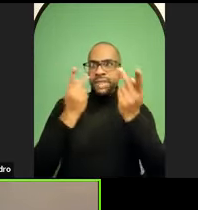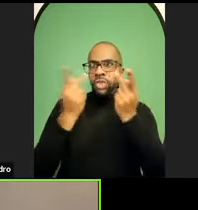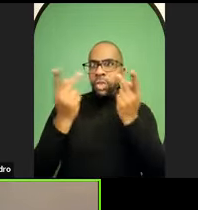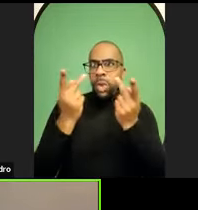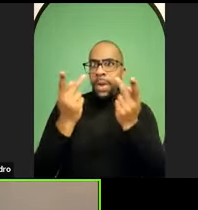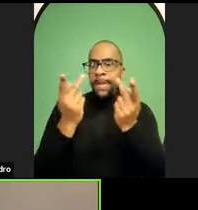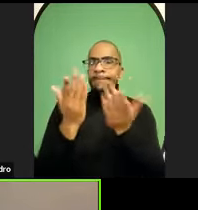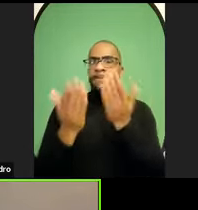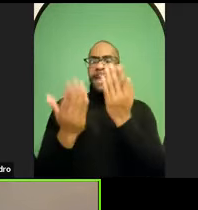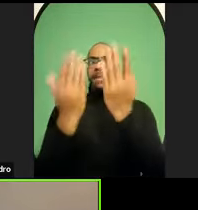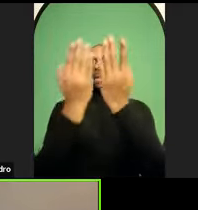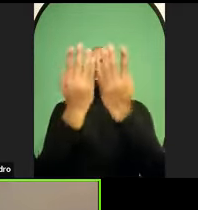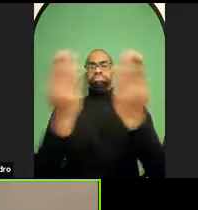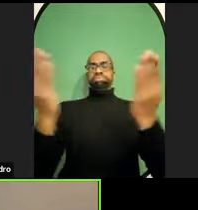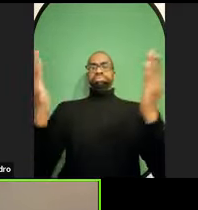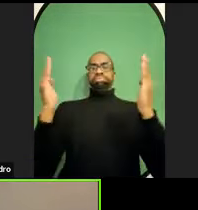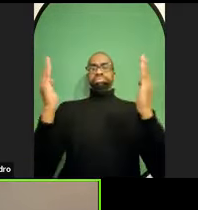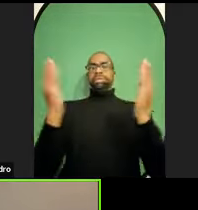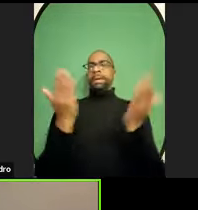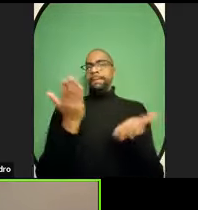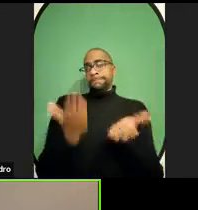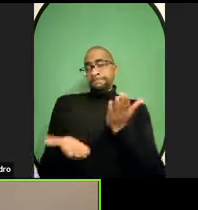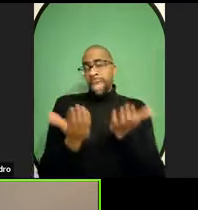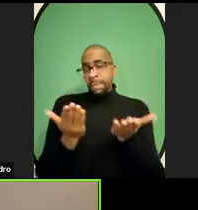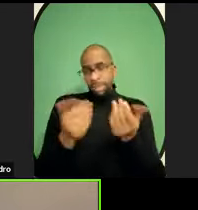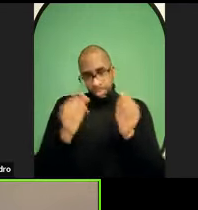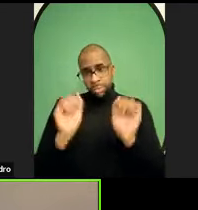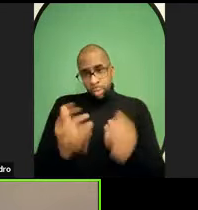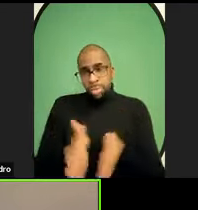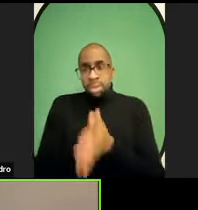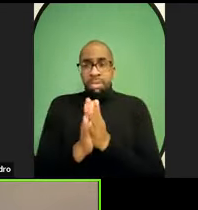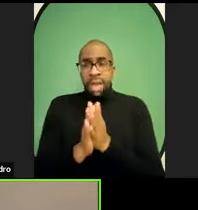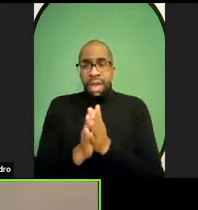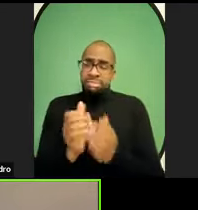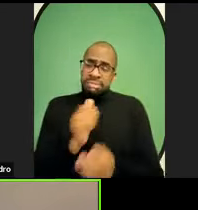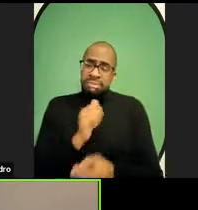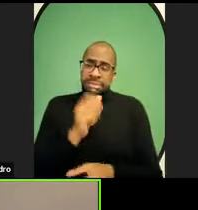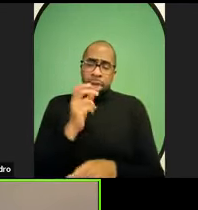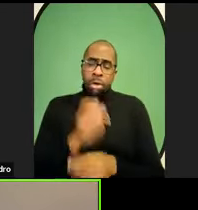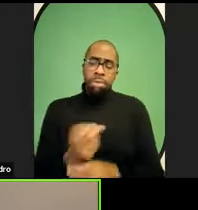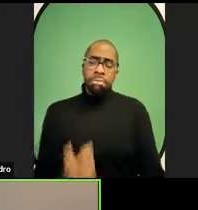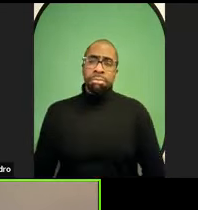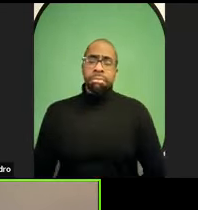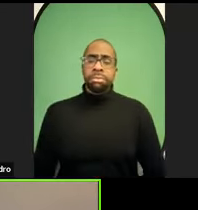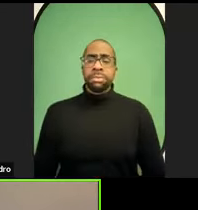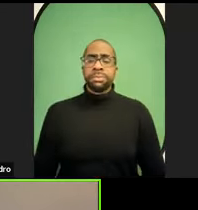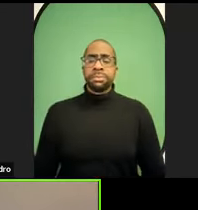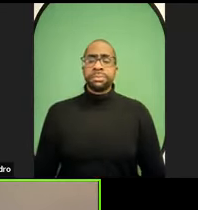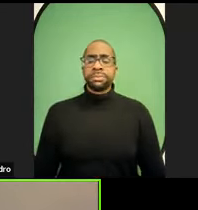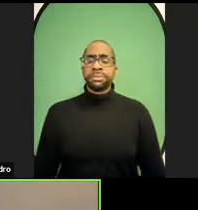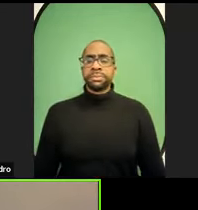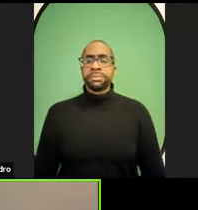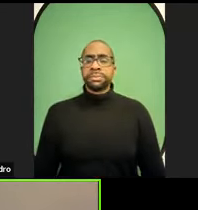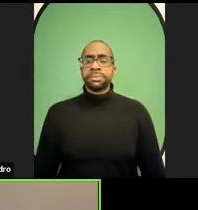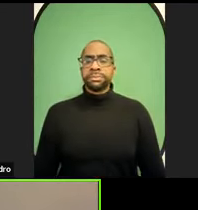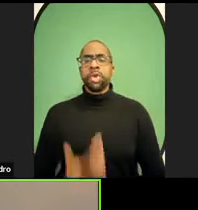issue it's visual if it's visual if it could be behind the. the screen it the screen. never hurts to ask these things. s and and really the s and and really the reality is